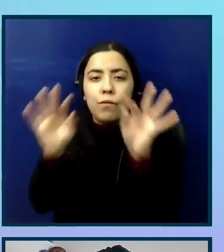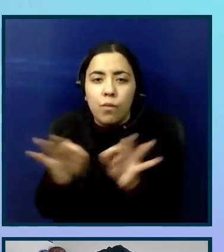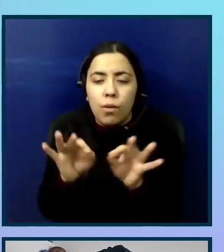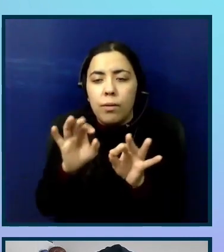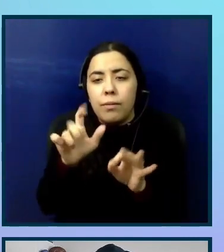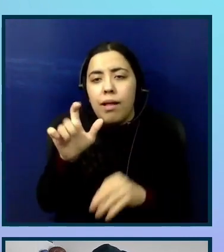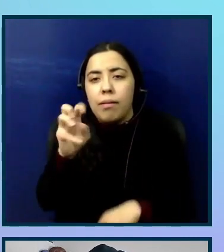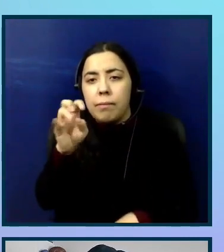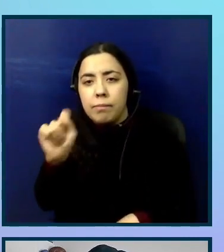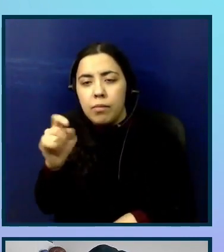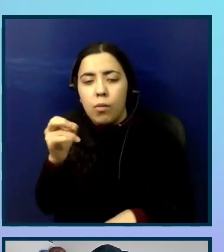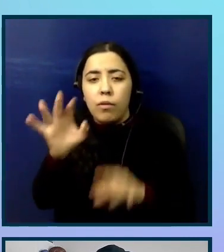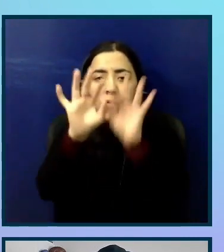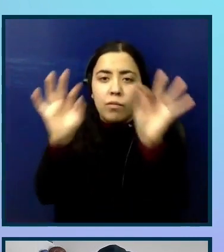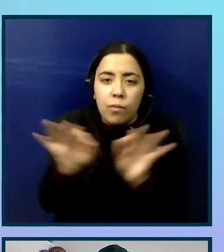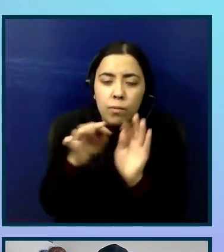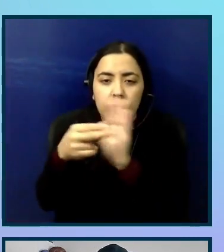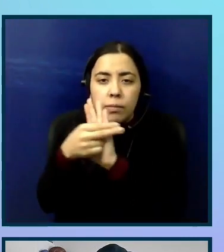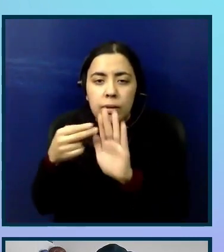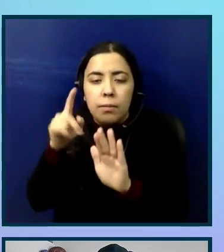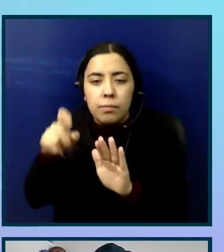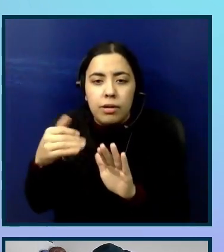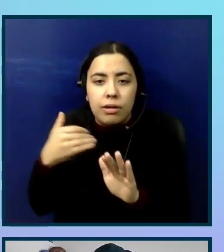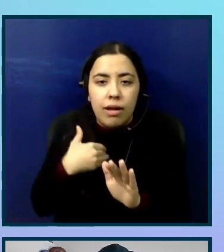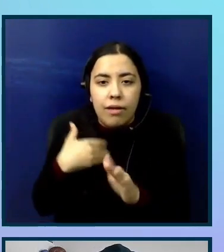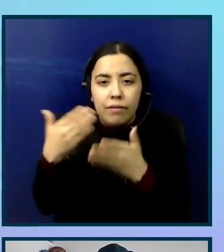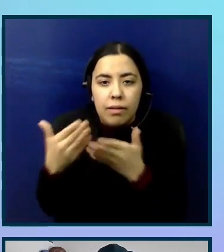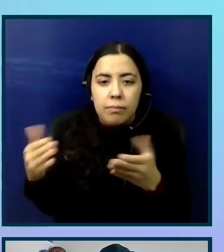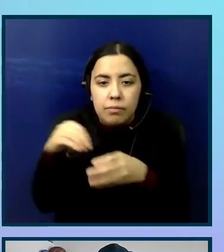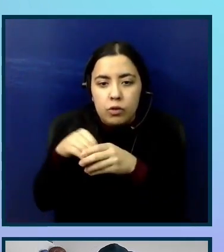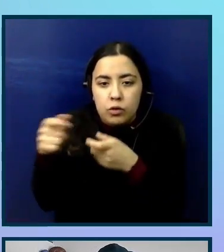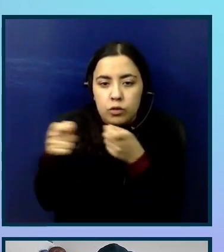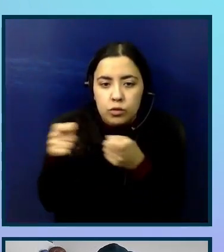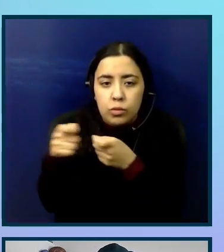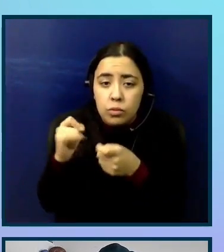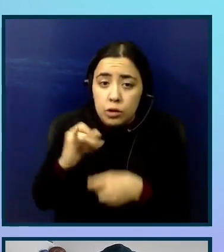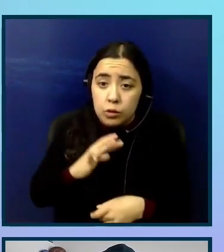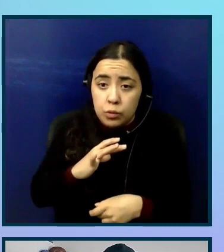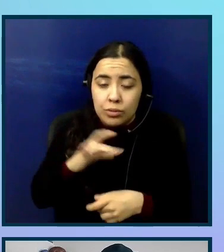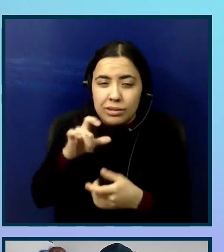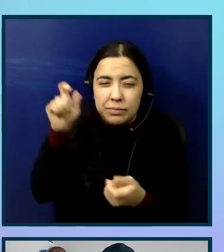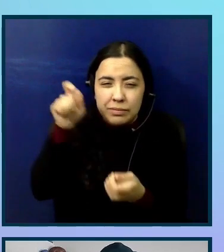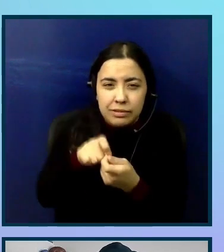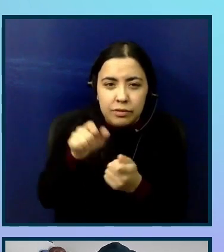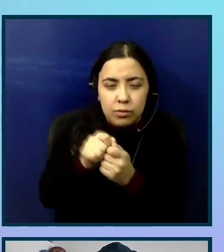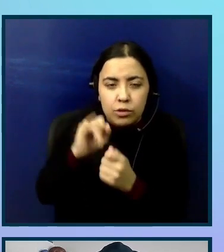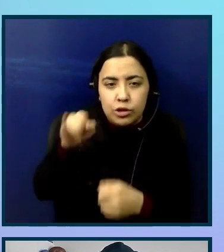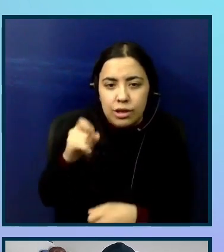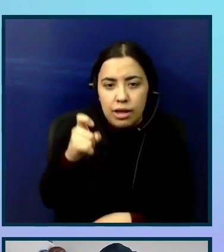And so it's super cool because that, again, this is specific to JSX, but again, giving you feedback as you're developing.